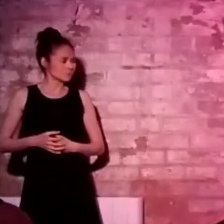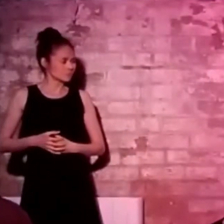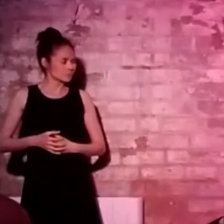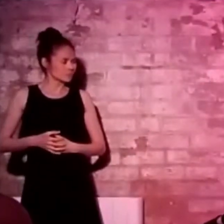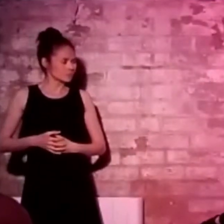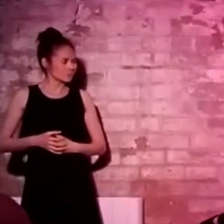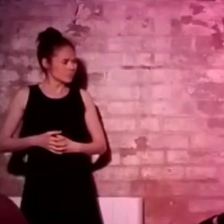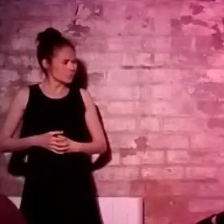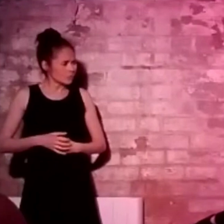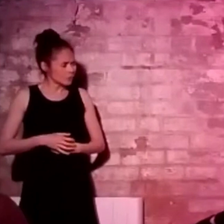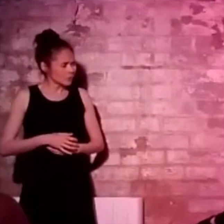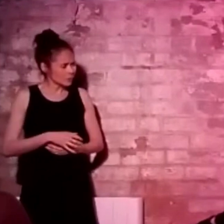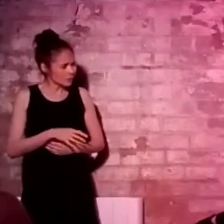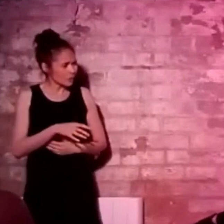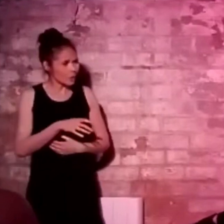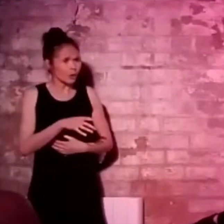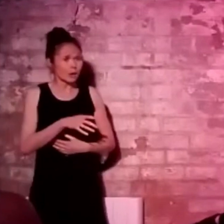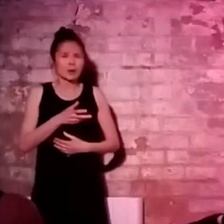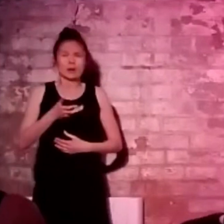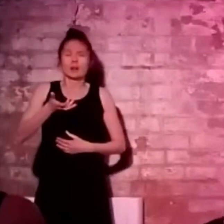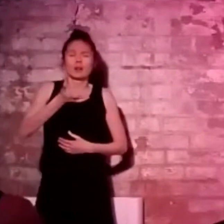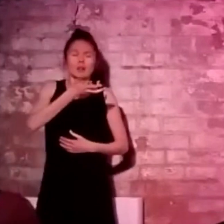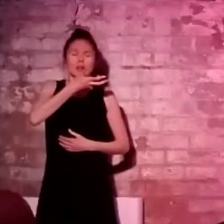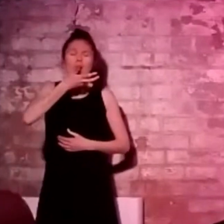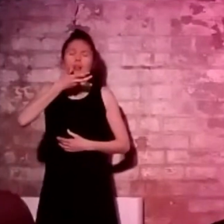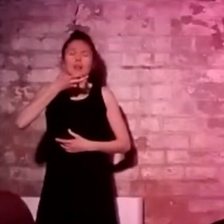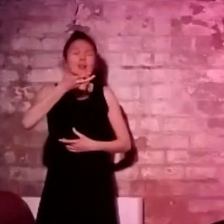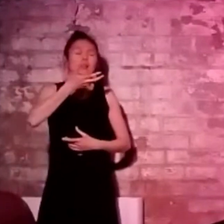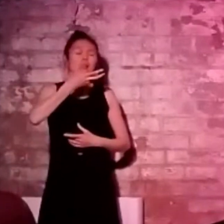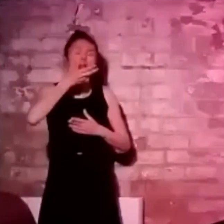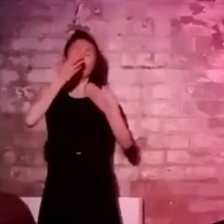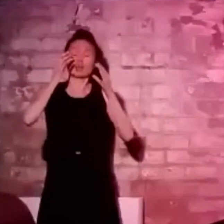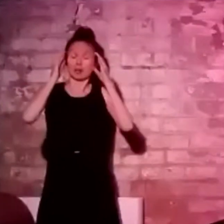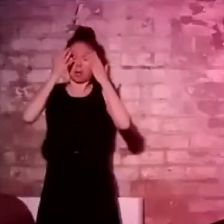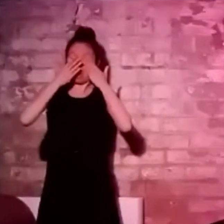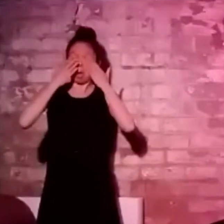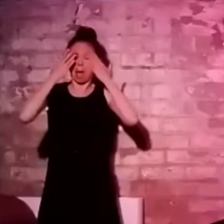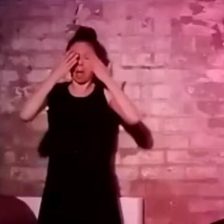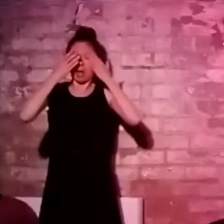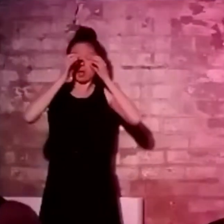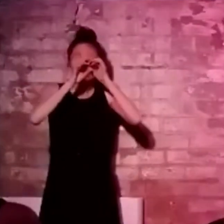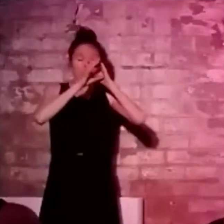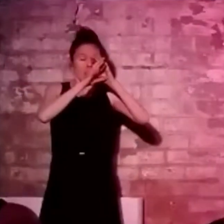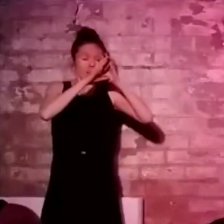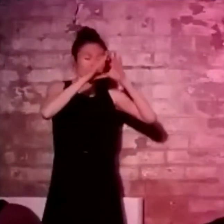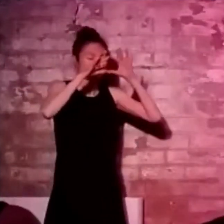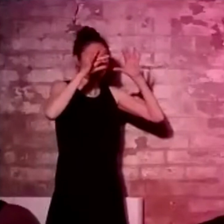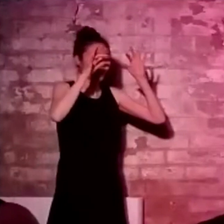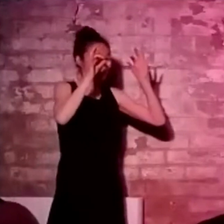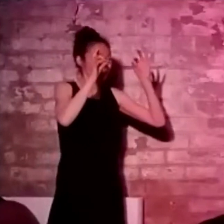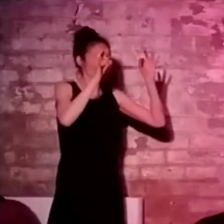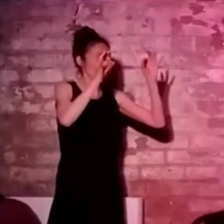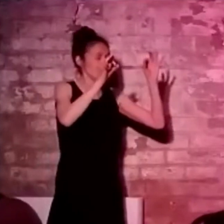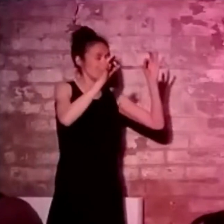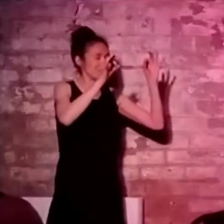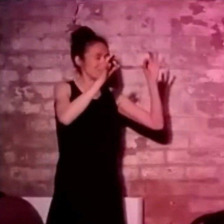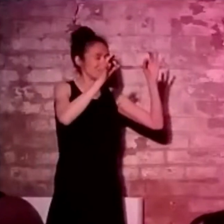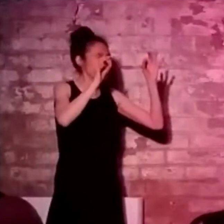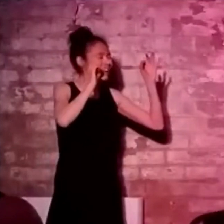Hath Dionysia’s grape finally led me to the fields of Elysium? Must it be so, to awake to such a countenance.